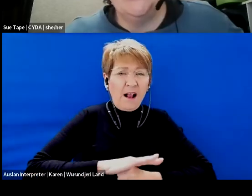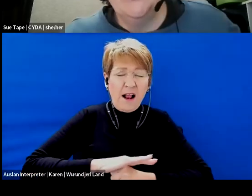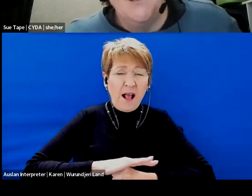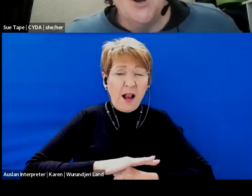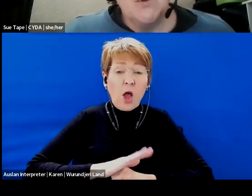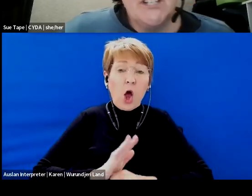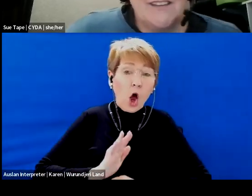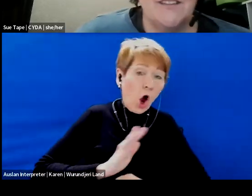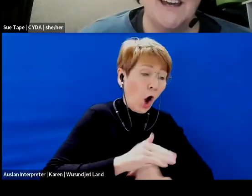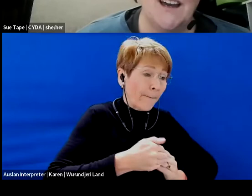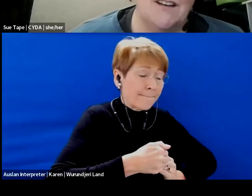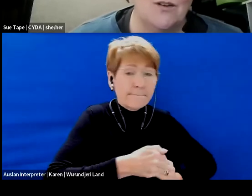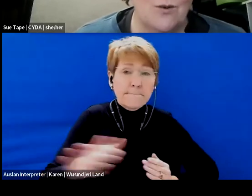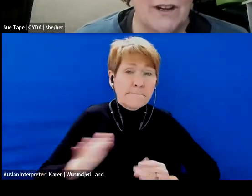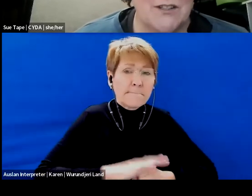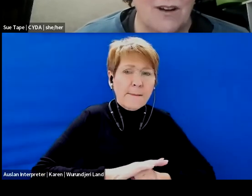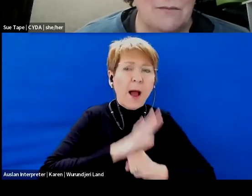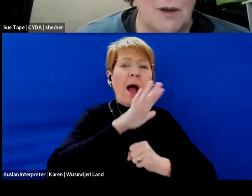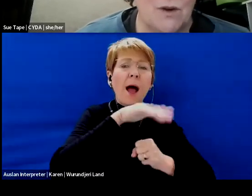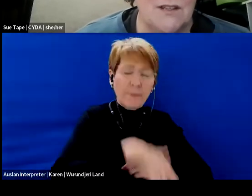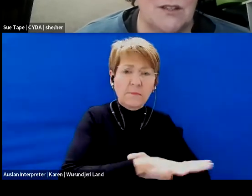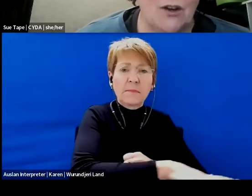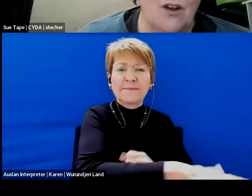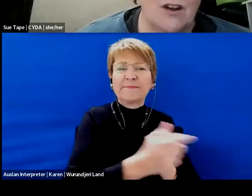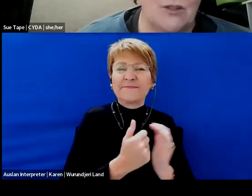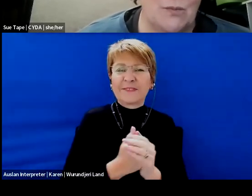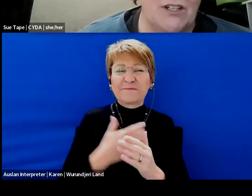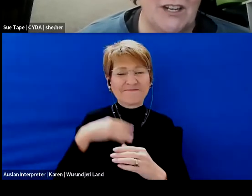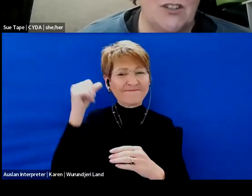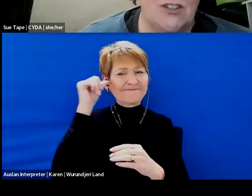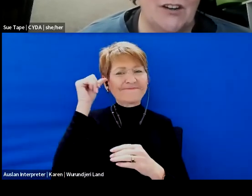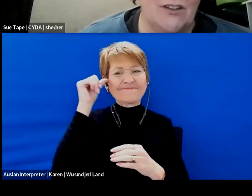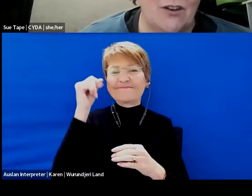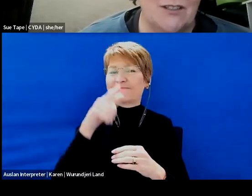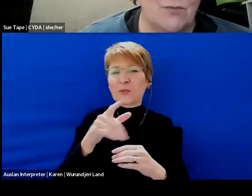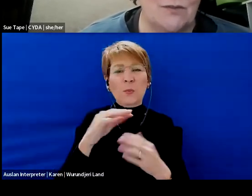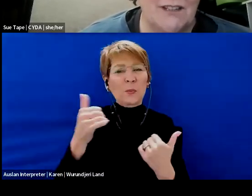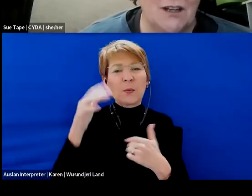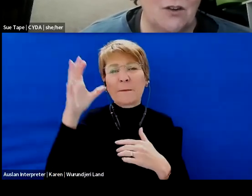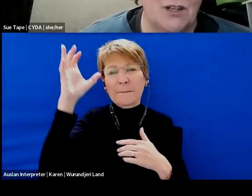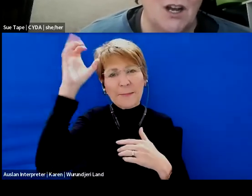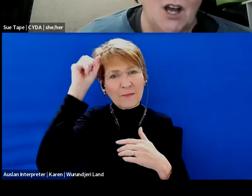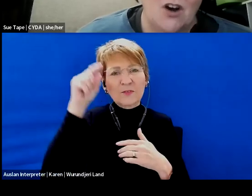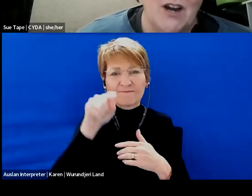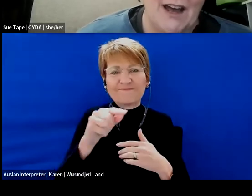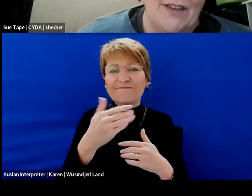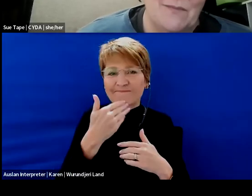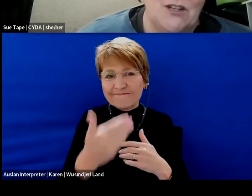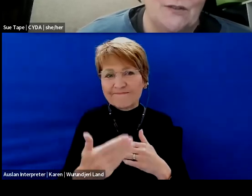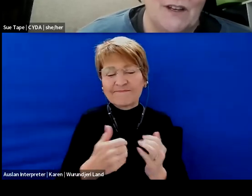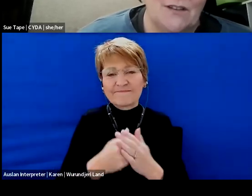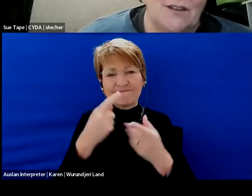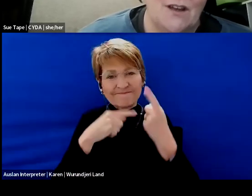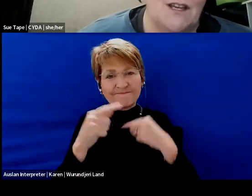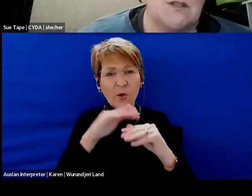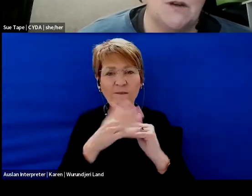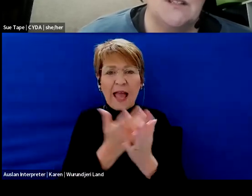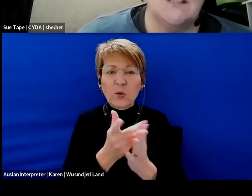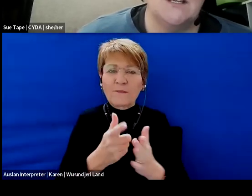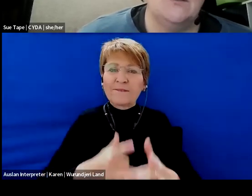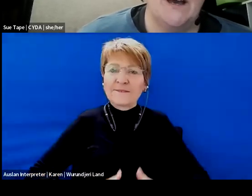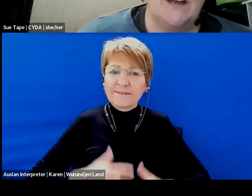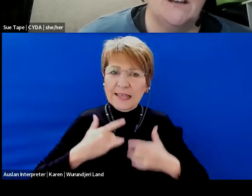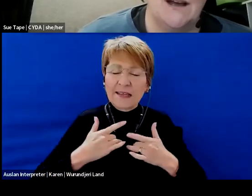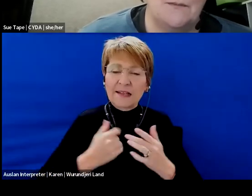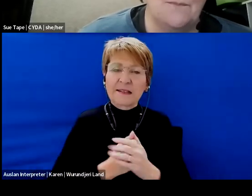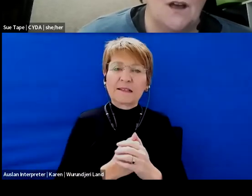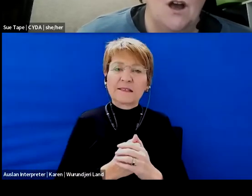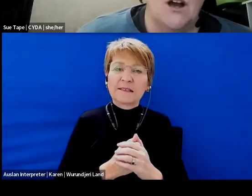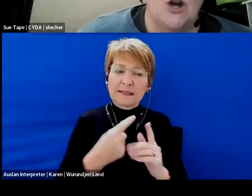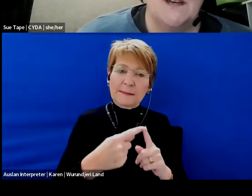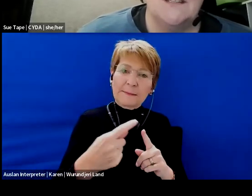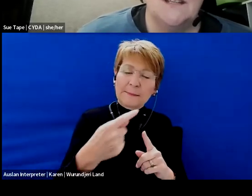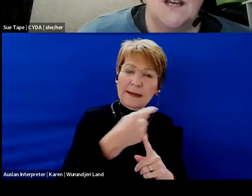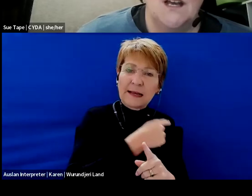Thank you, I appreciate that they are always great memories so I do appreciate you sharing noise and reflecting on on how they've made you feel and the experiences that you've had.